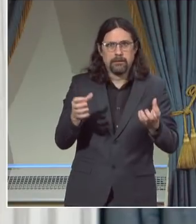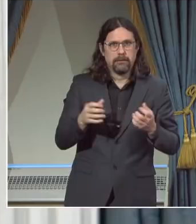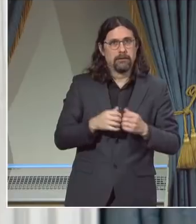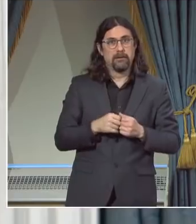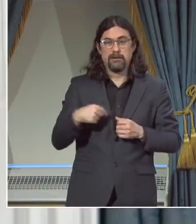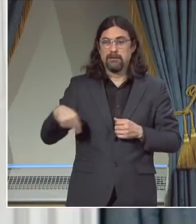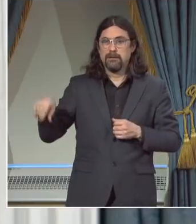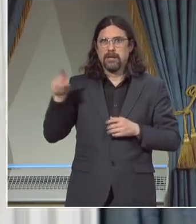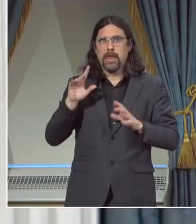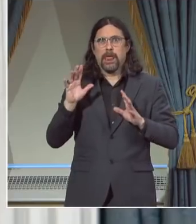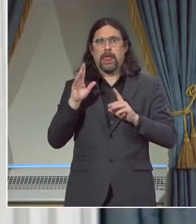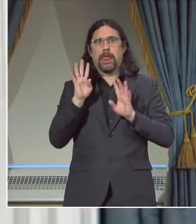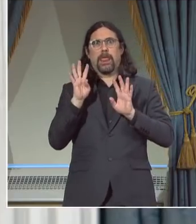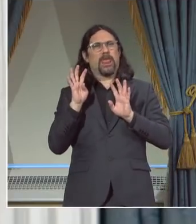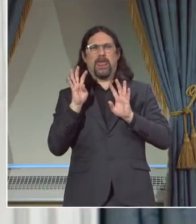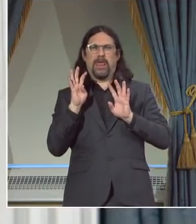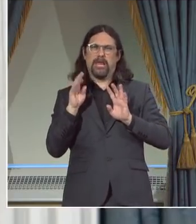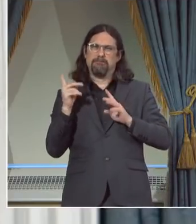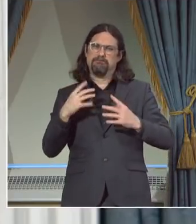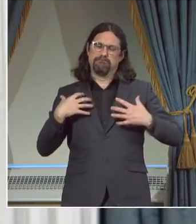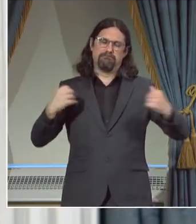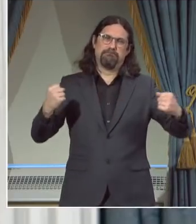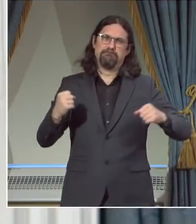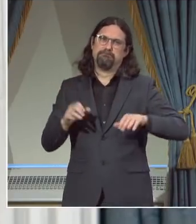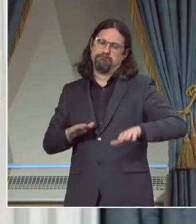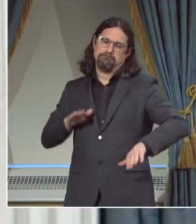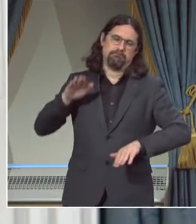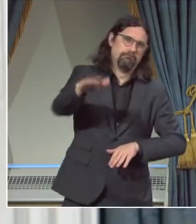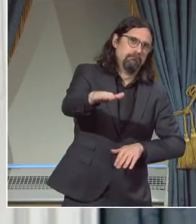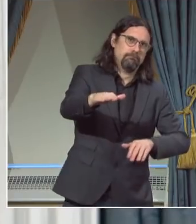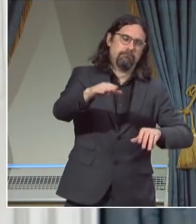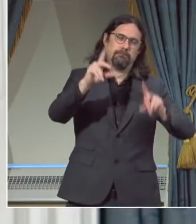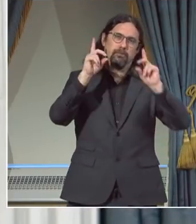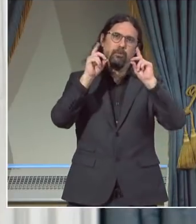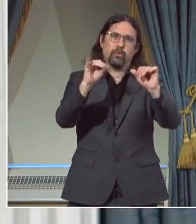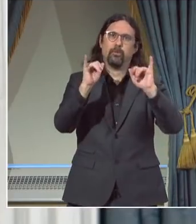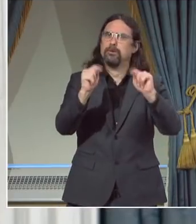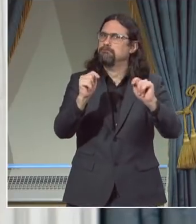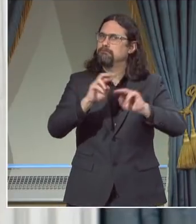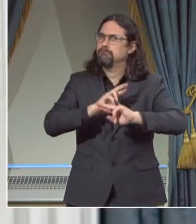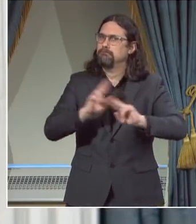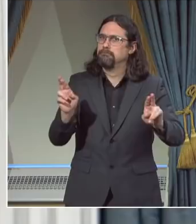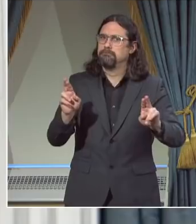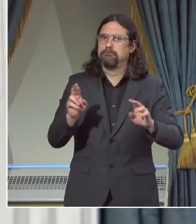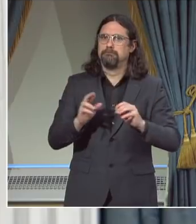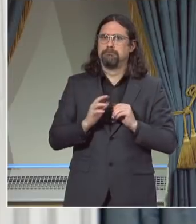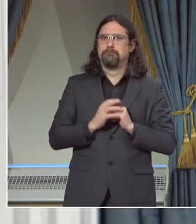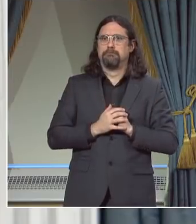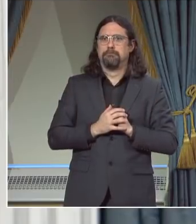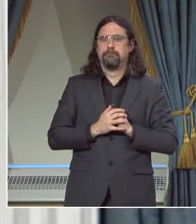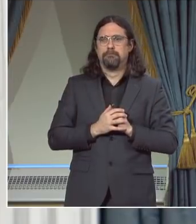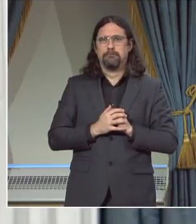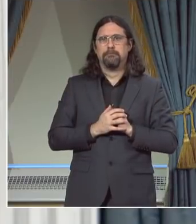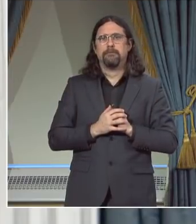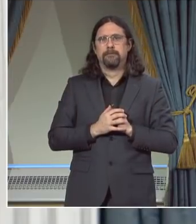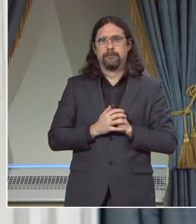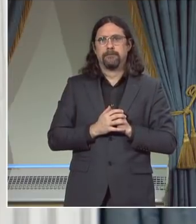PEOPLE ARE RISING TO CHAELLNG.E IT'S EXTREMELY DIFFICULT WORK BUT THEY ARE